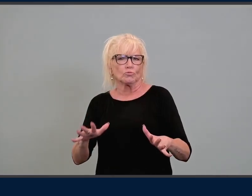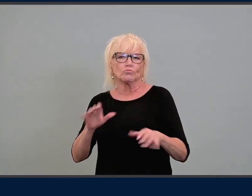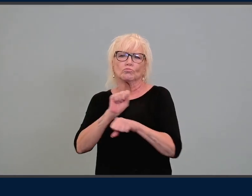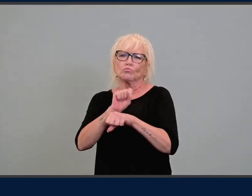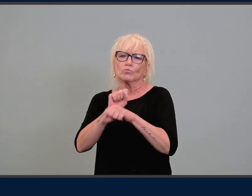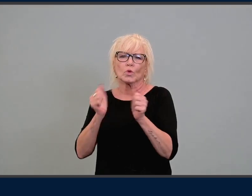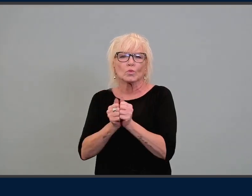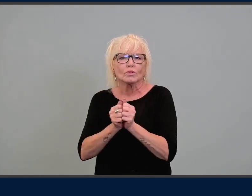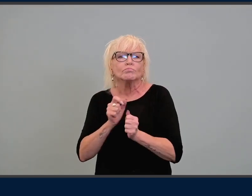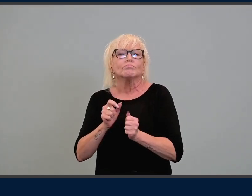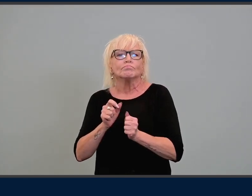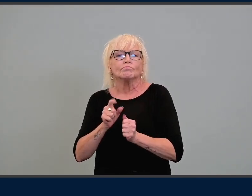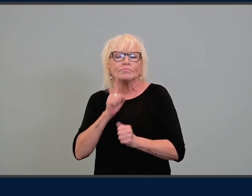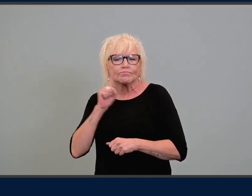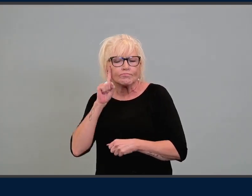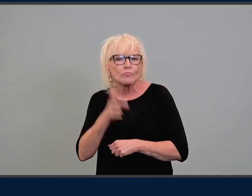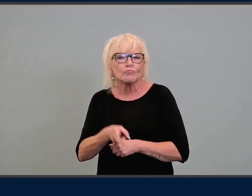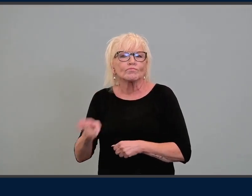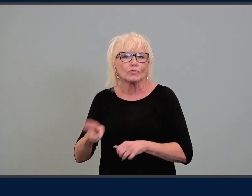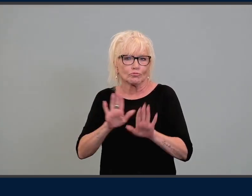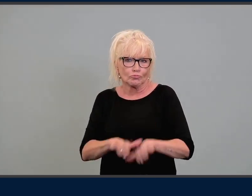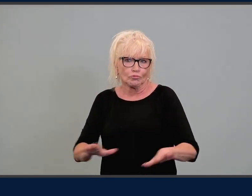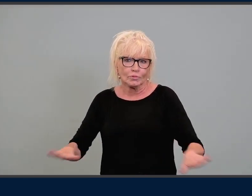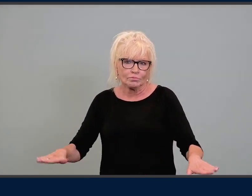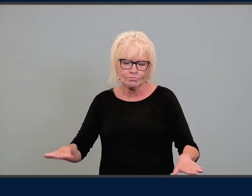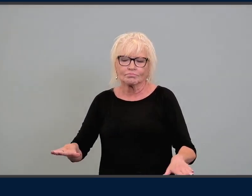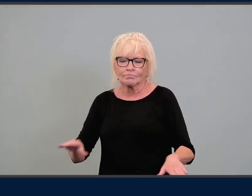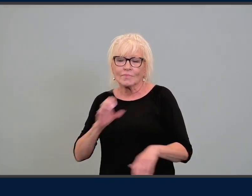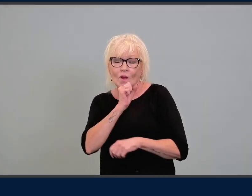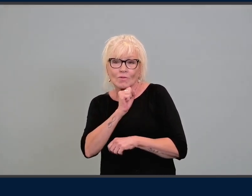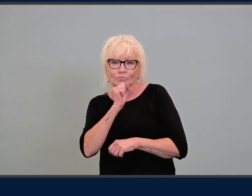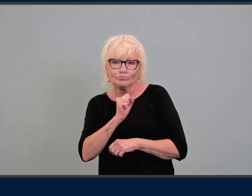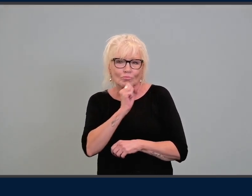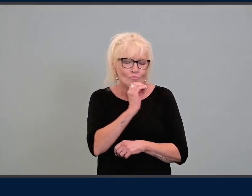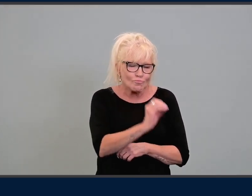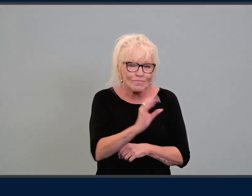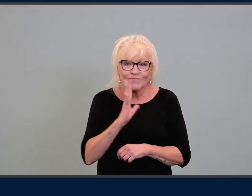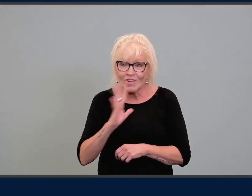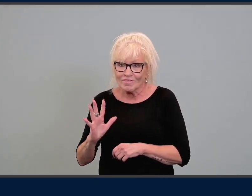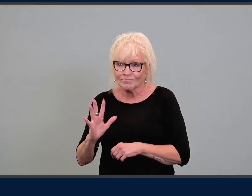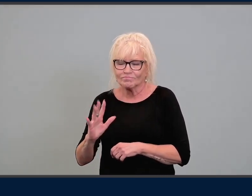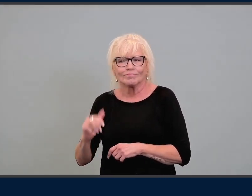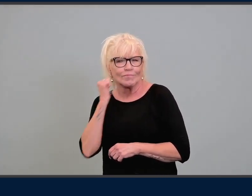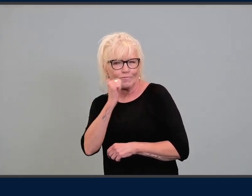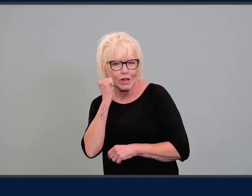Working with children between the ages of 0 to 5 on a regular basis is required